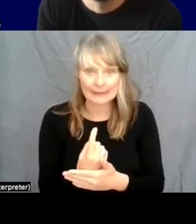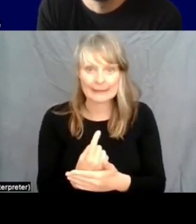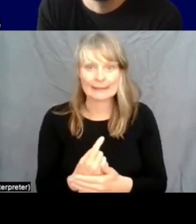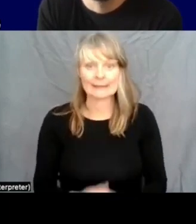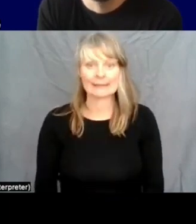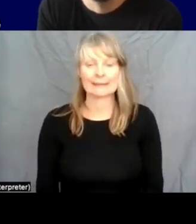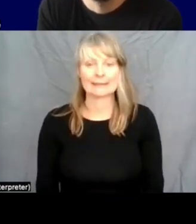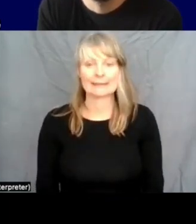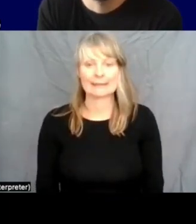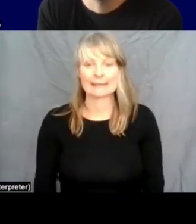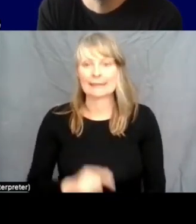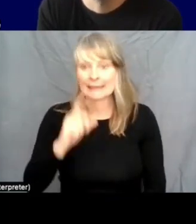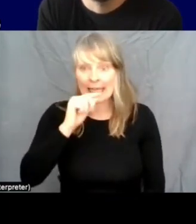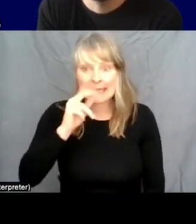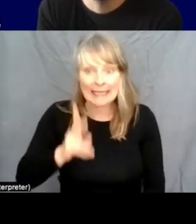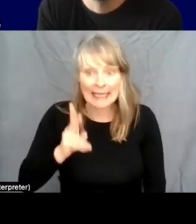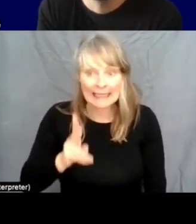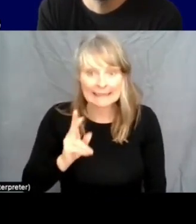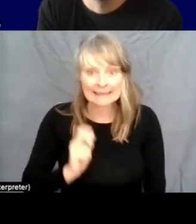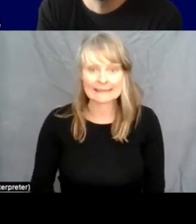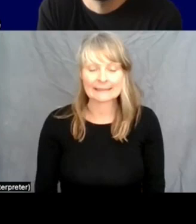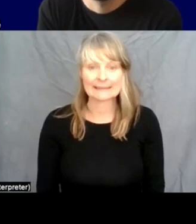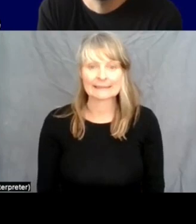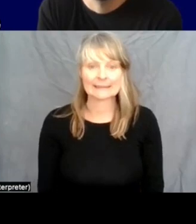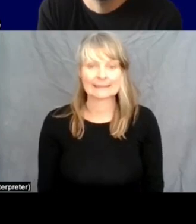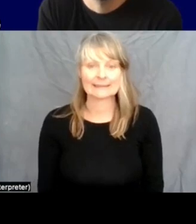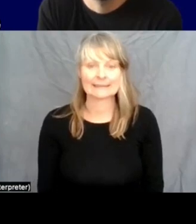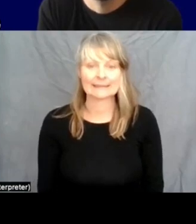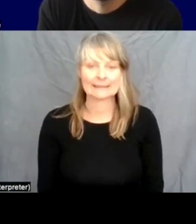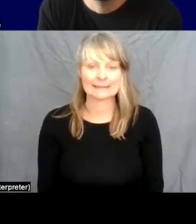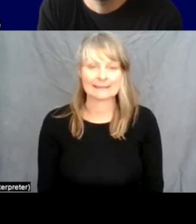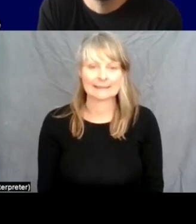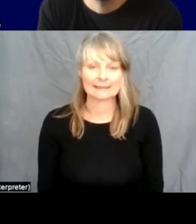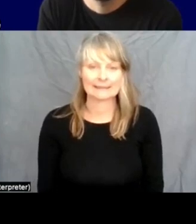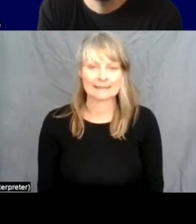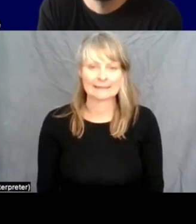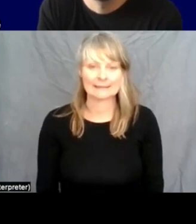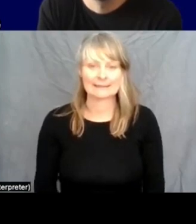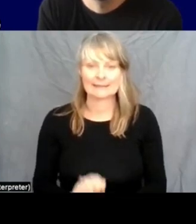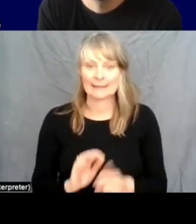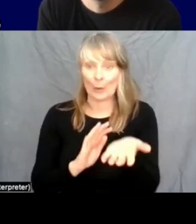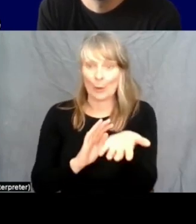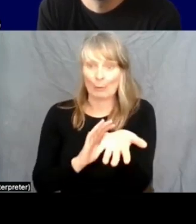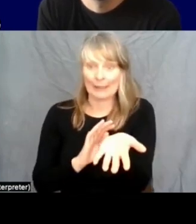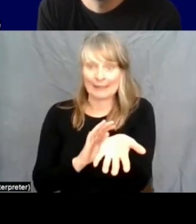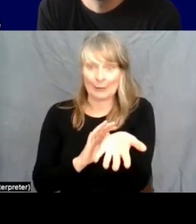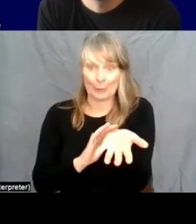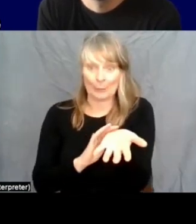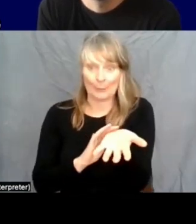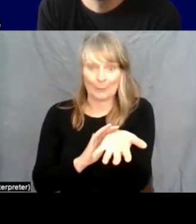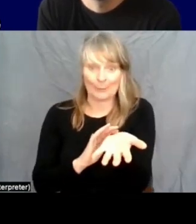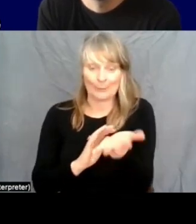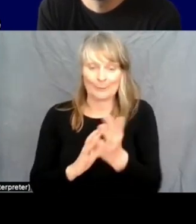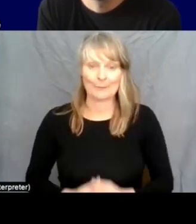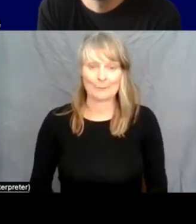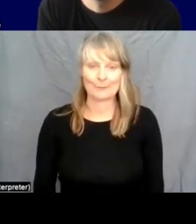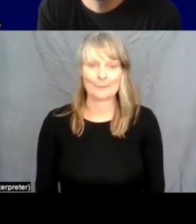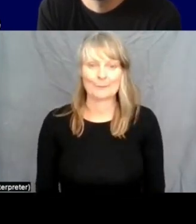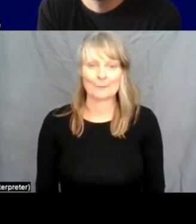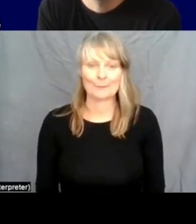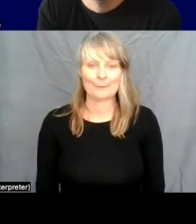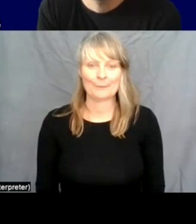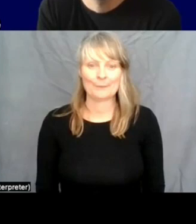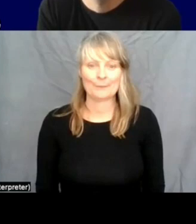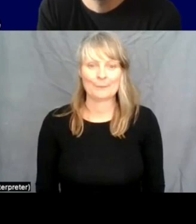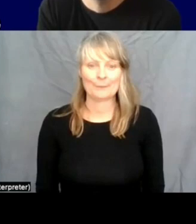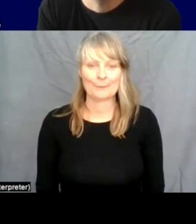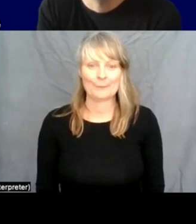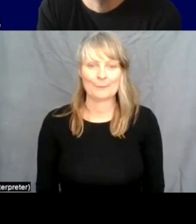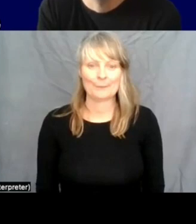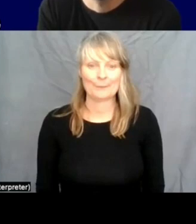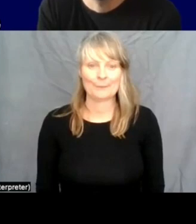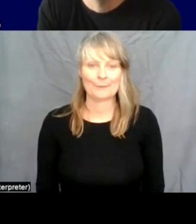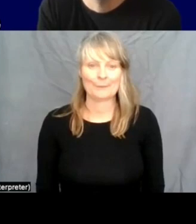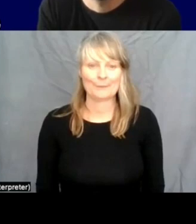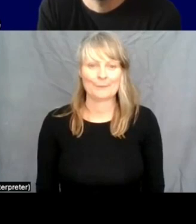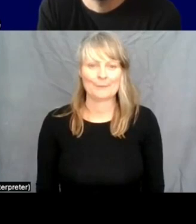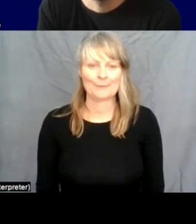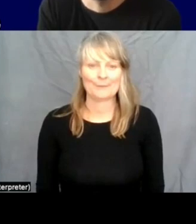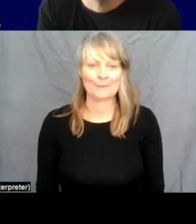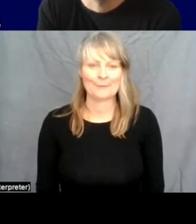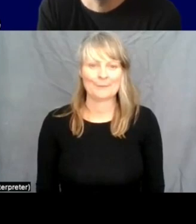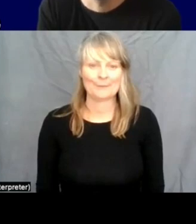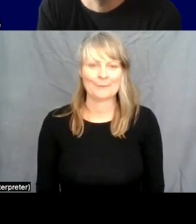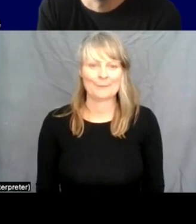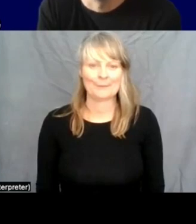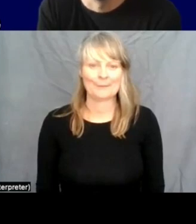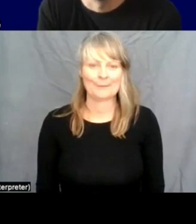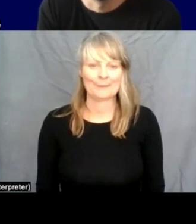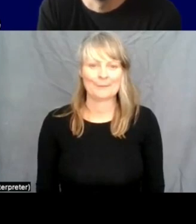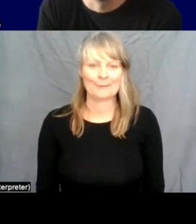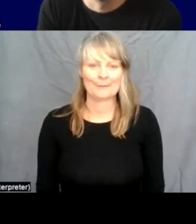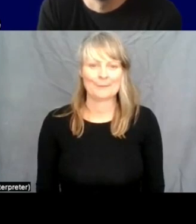Here we go, here comes the crab. Here it comes, open your palm. Here it goes, up her arm.